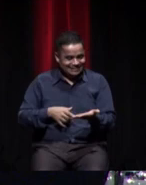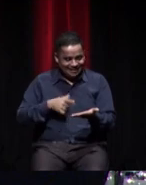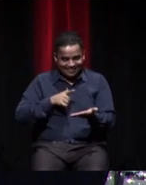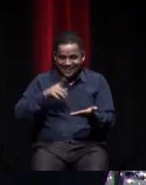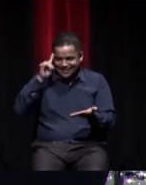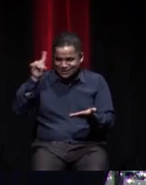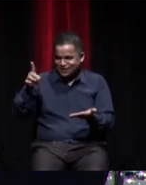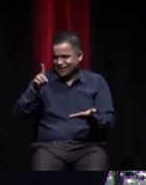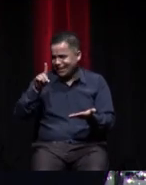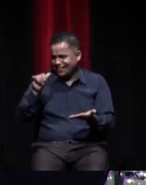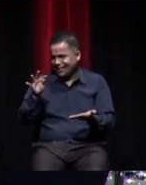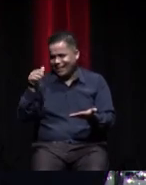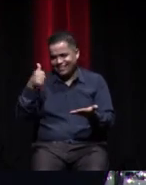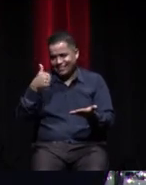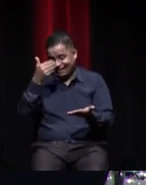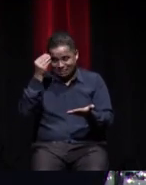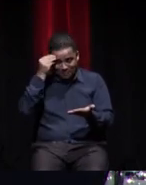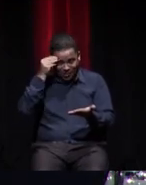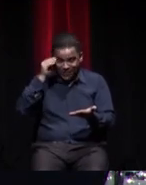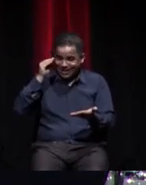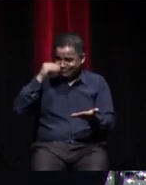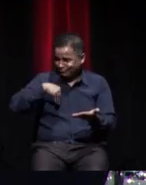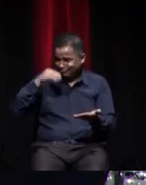and this memory thing for me is over.